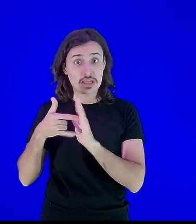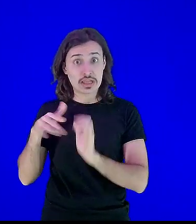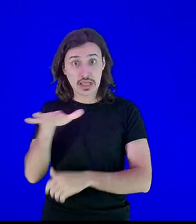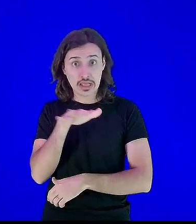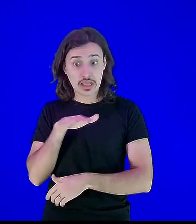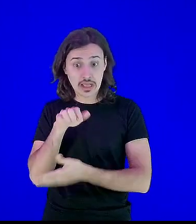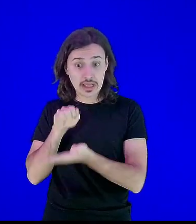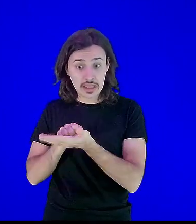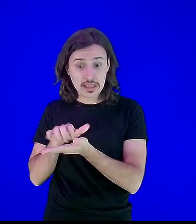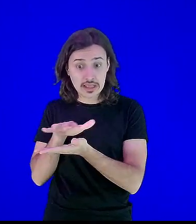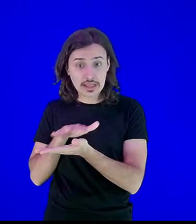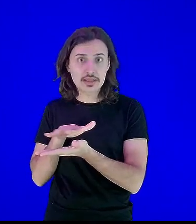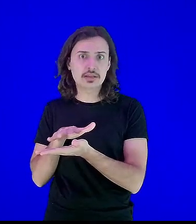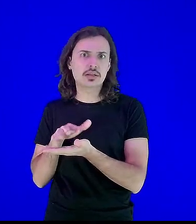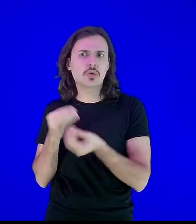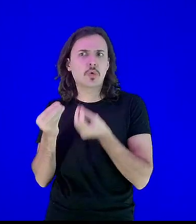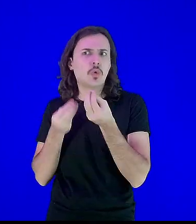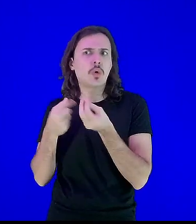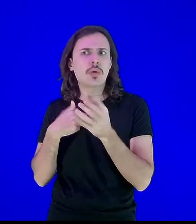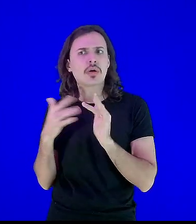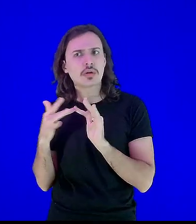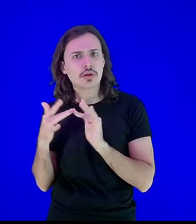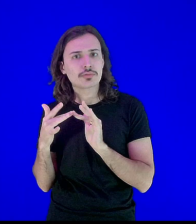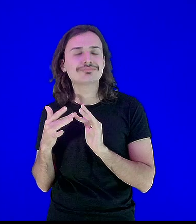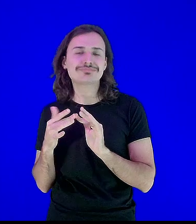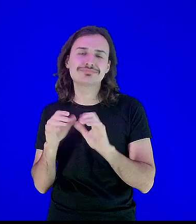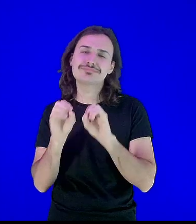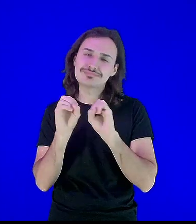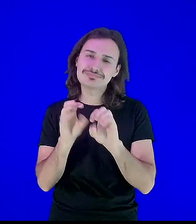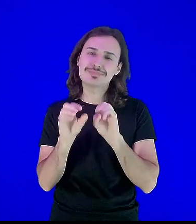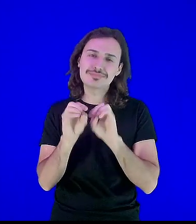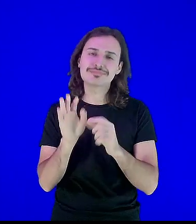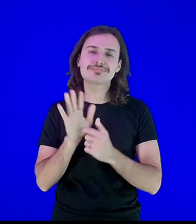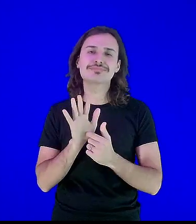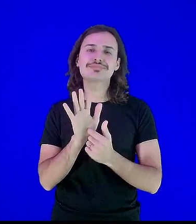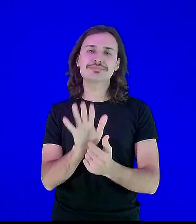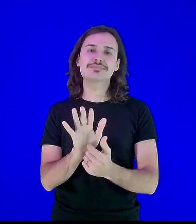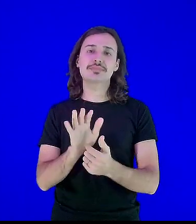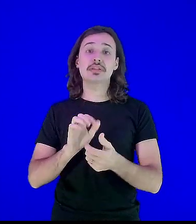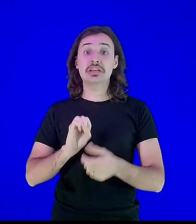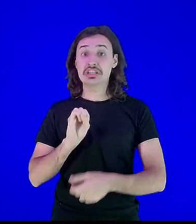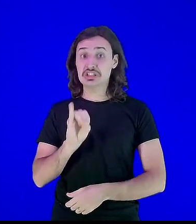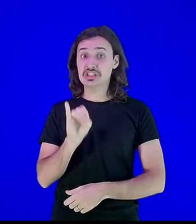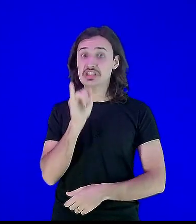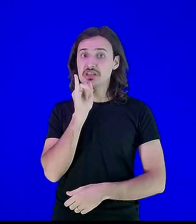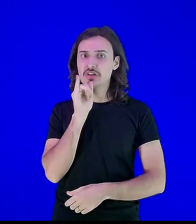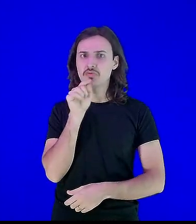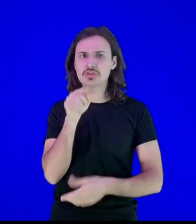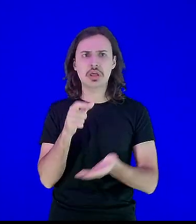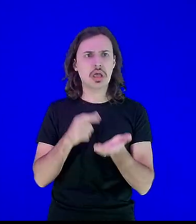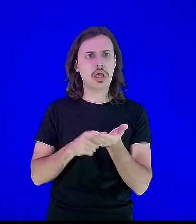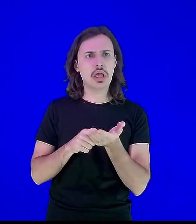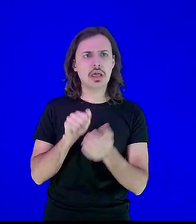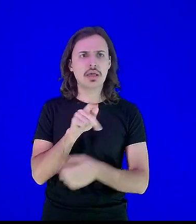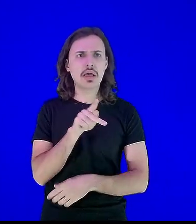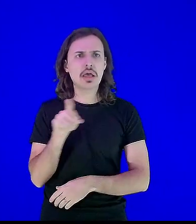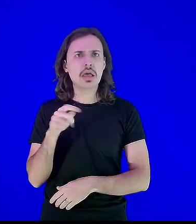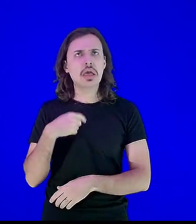if you had any doubts if you should start or not an application using SignWriting a web application specifically: